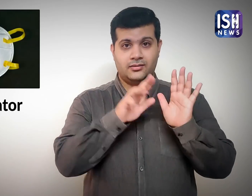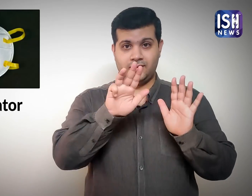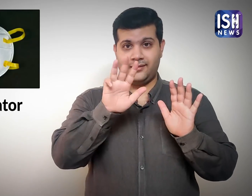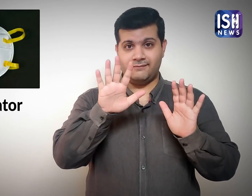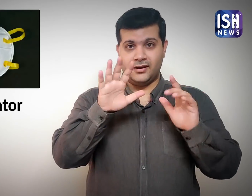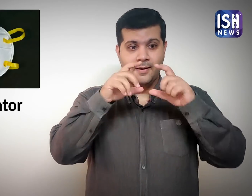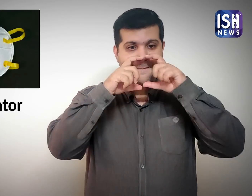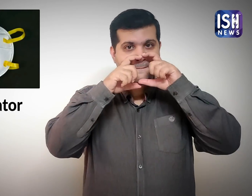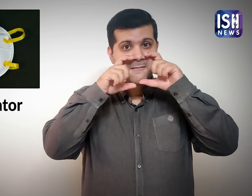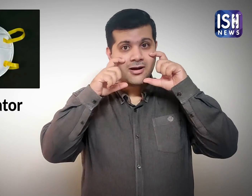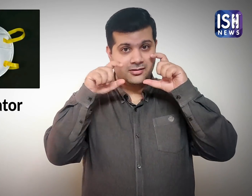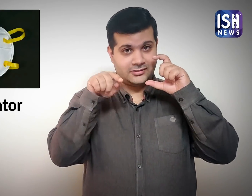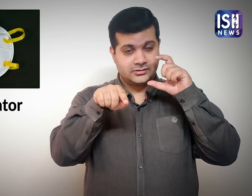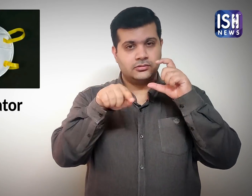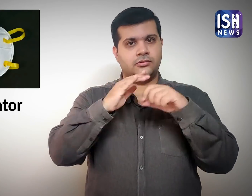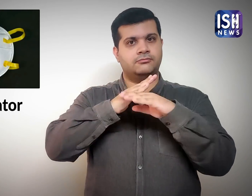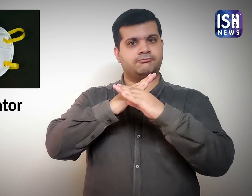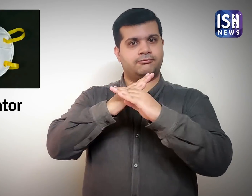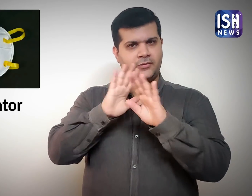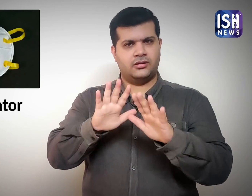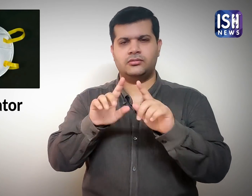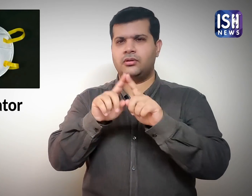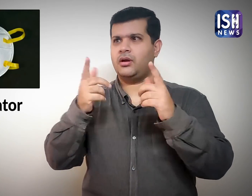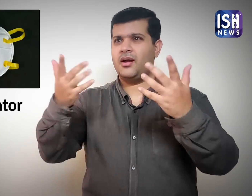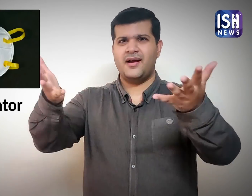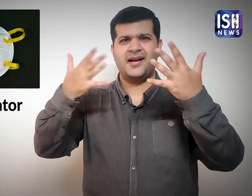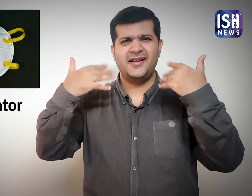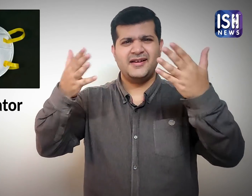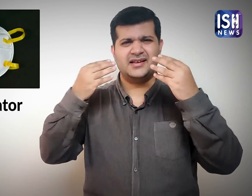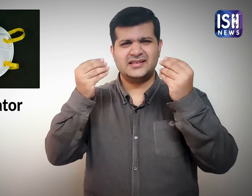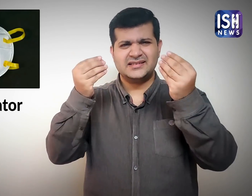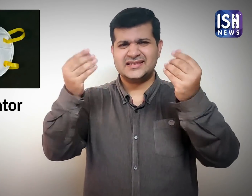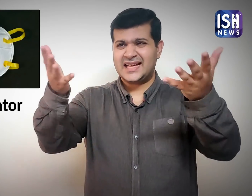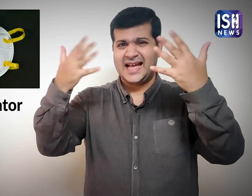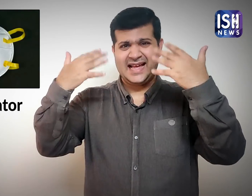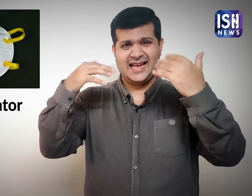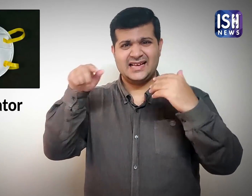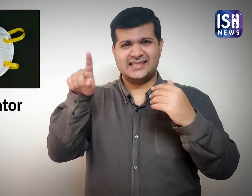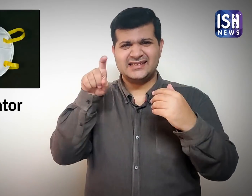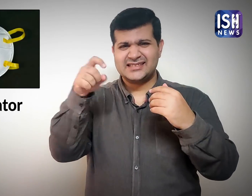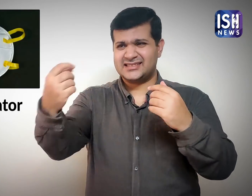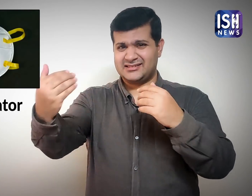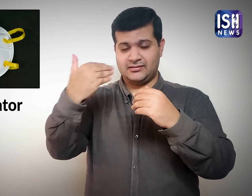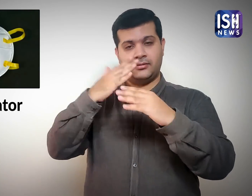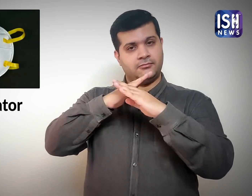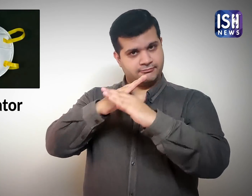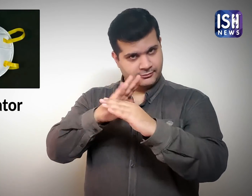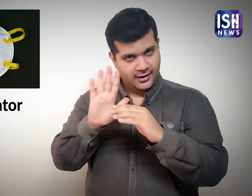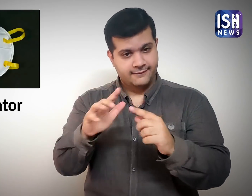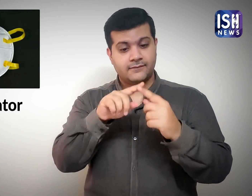N95 respirator is used to protect the person from airborne particles